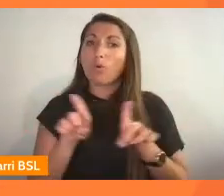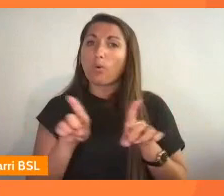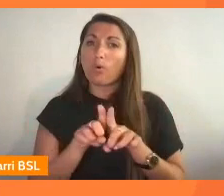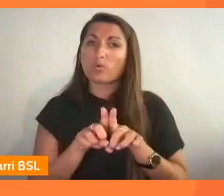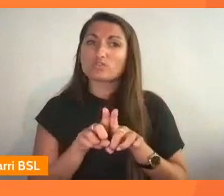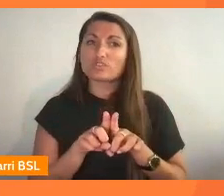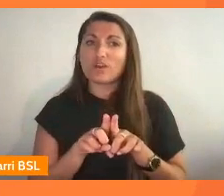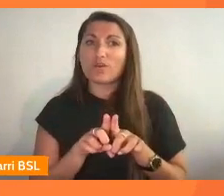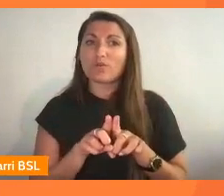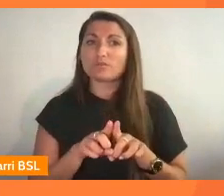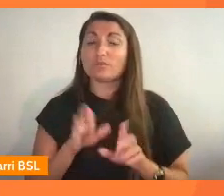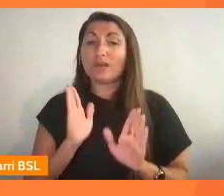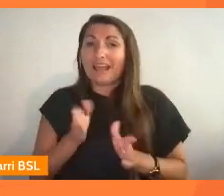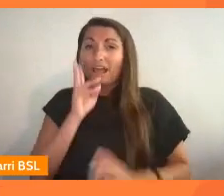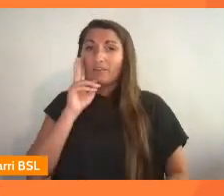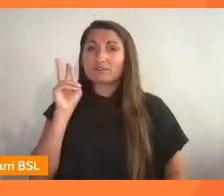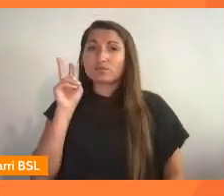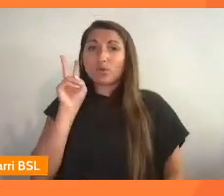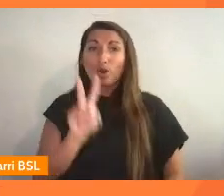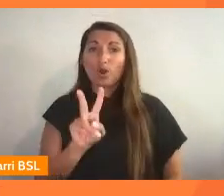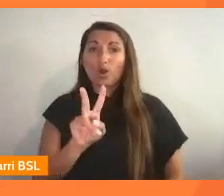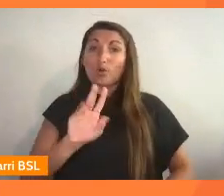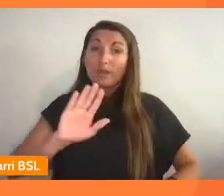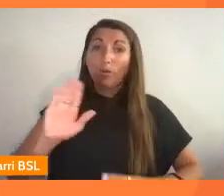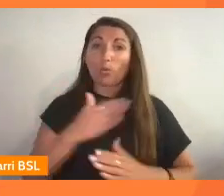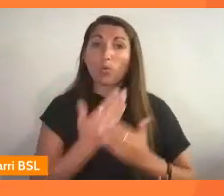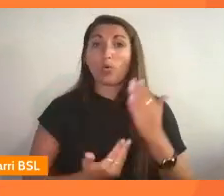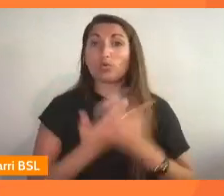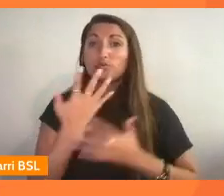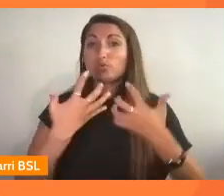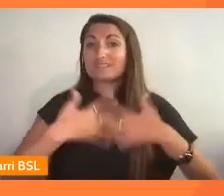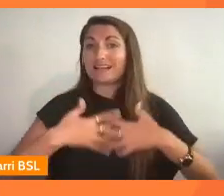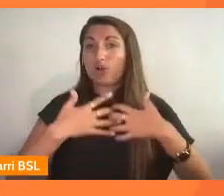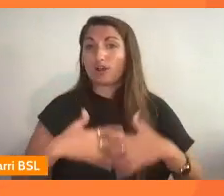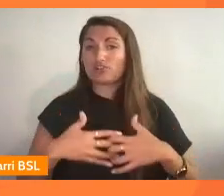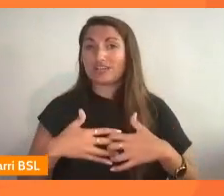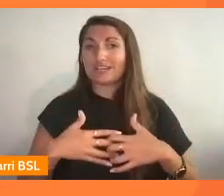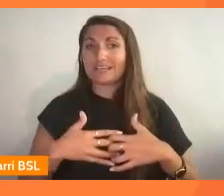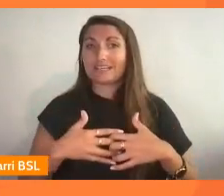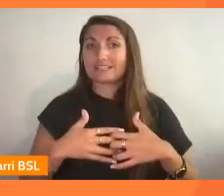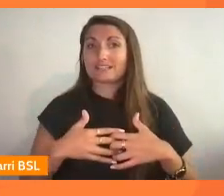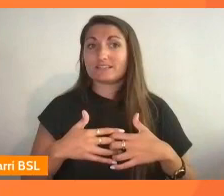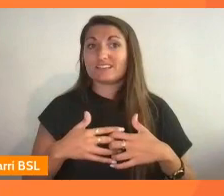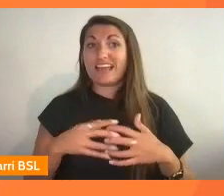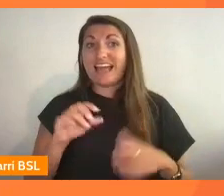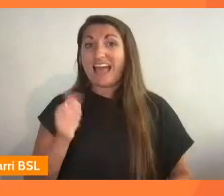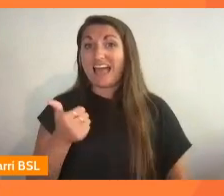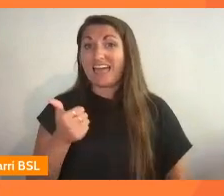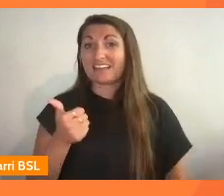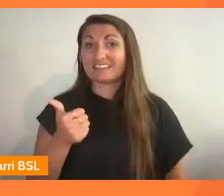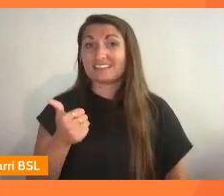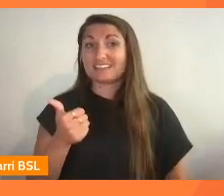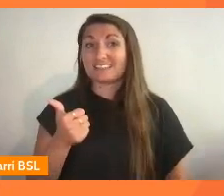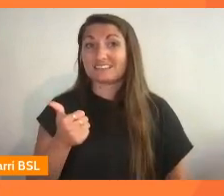all of these new technologies, they are up for changing.